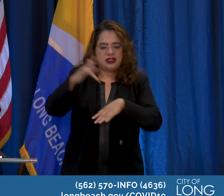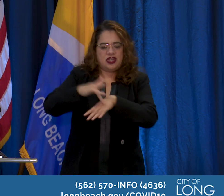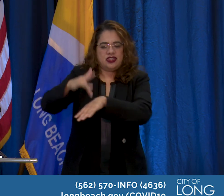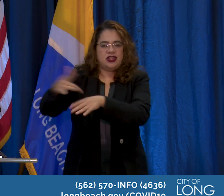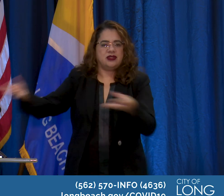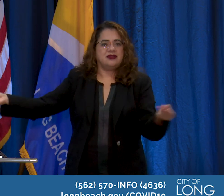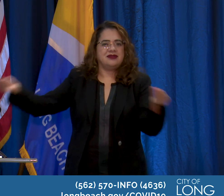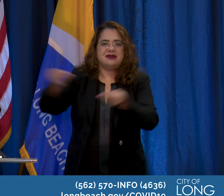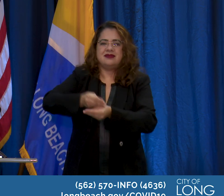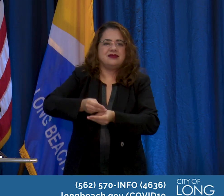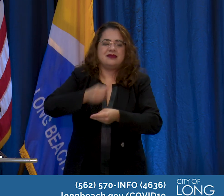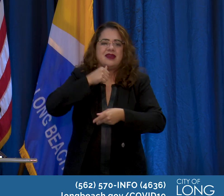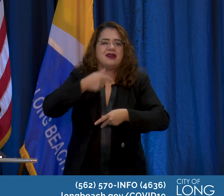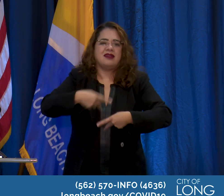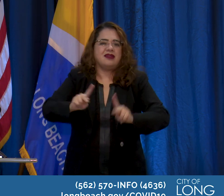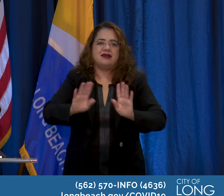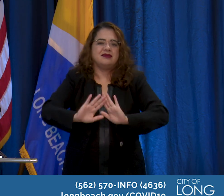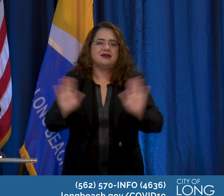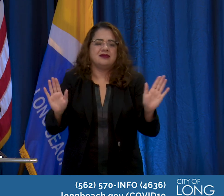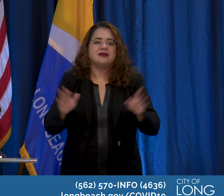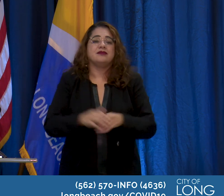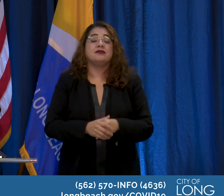that are still in place.